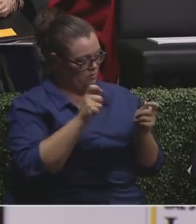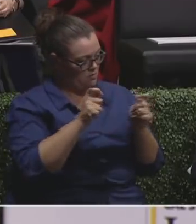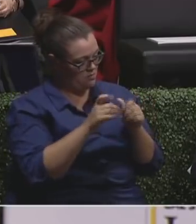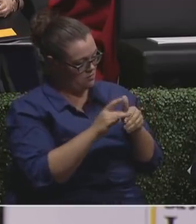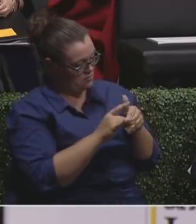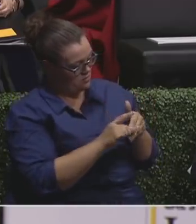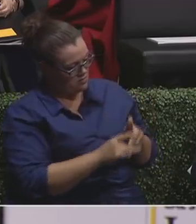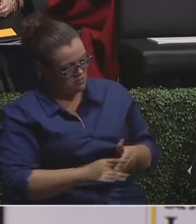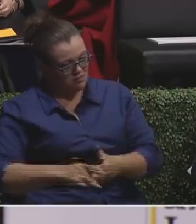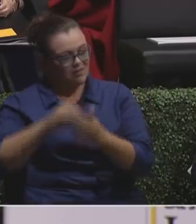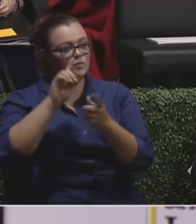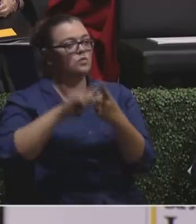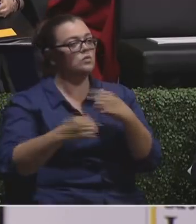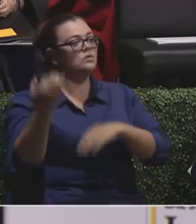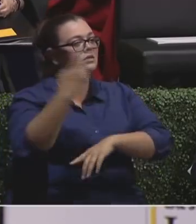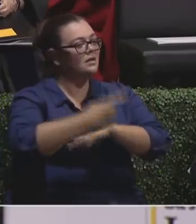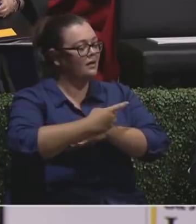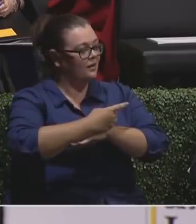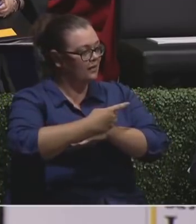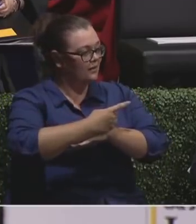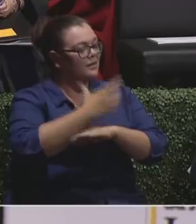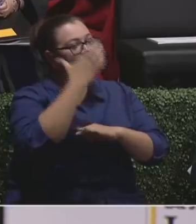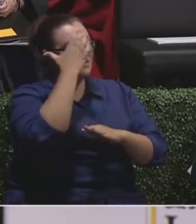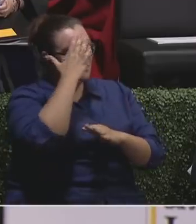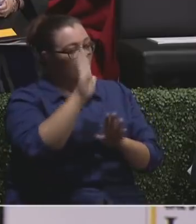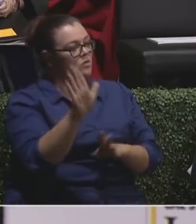KNOW YOUR STORY, AND HOW YOUR STORY LED YOU TO WHERE YOU ARE TODAY.